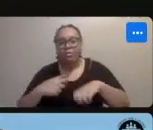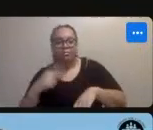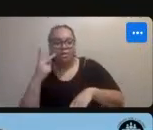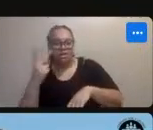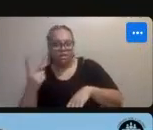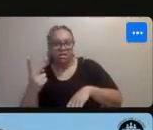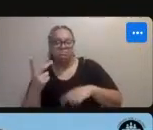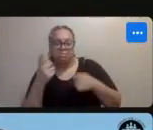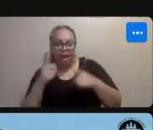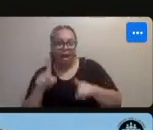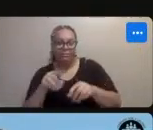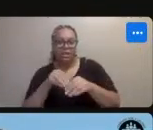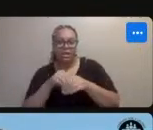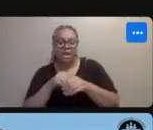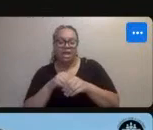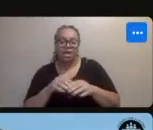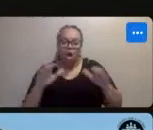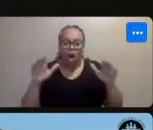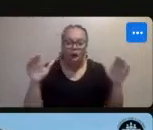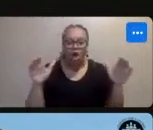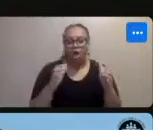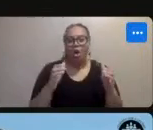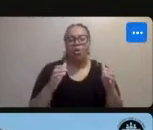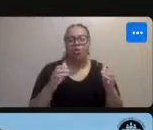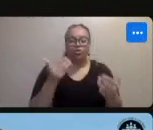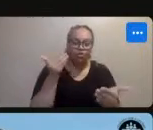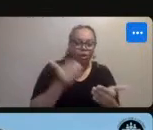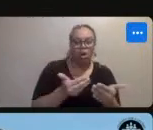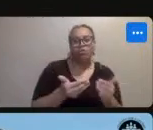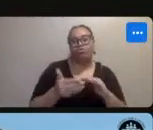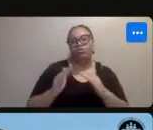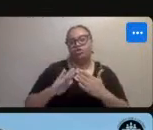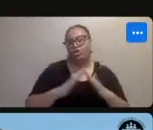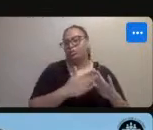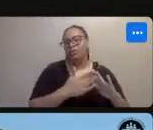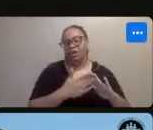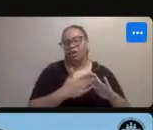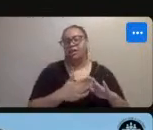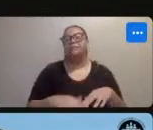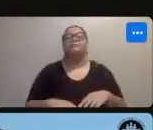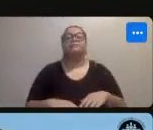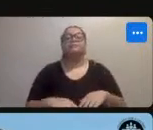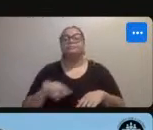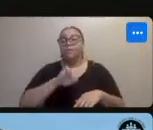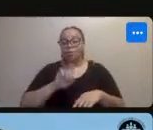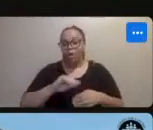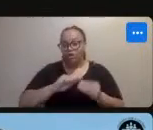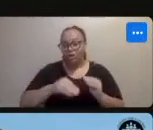CHALLENGES I SEE AND ALSO SOME